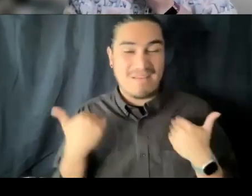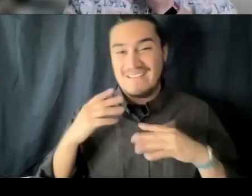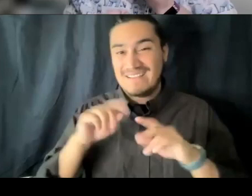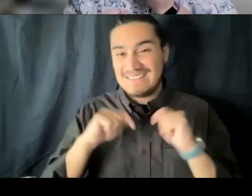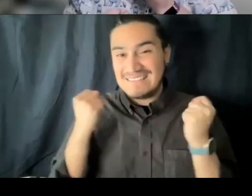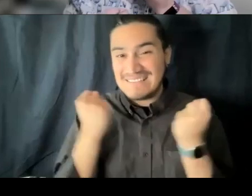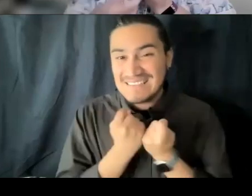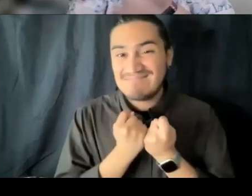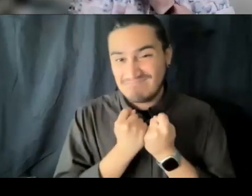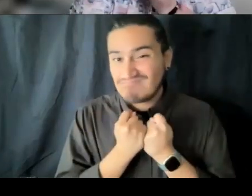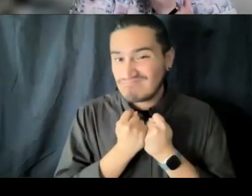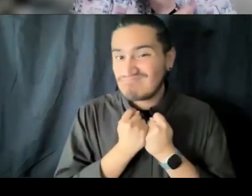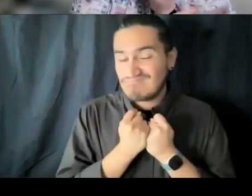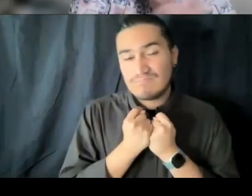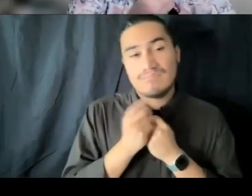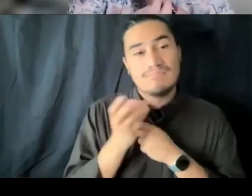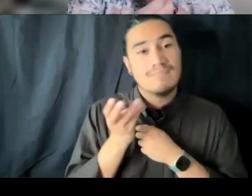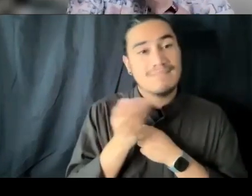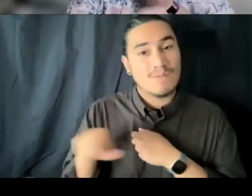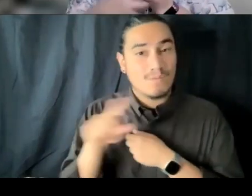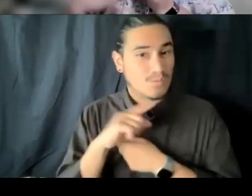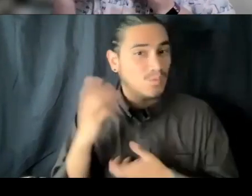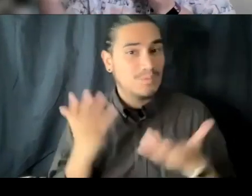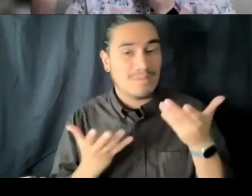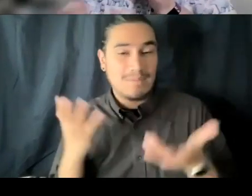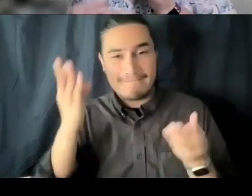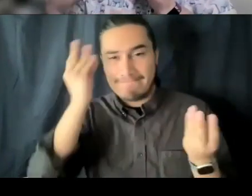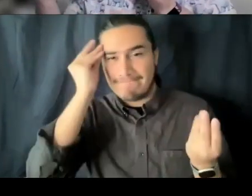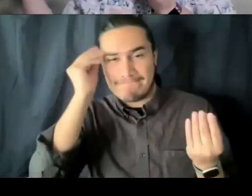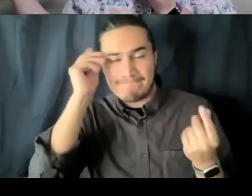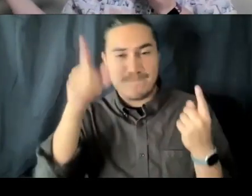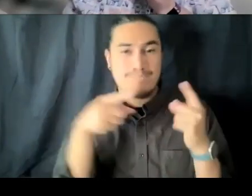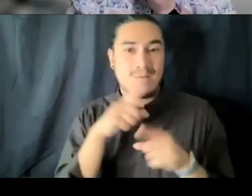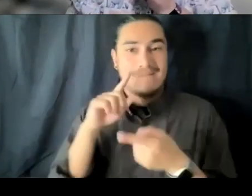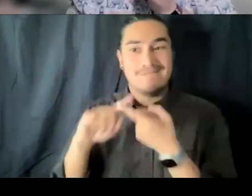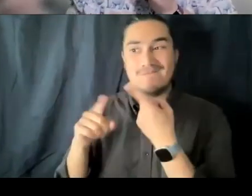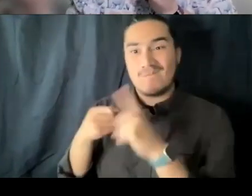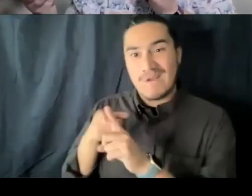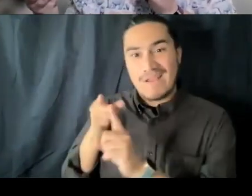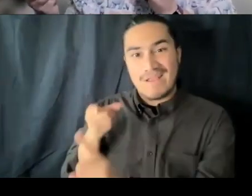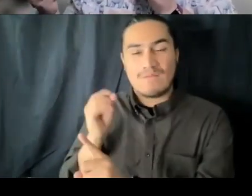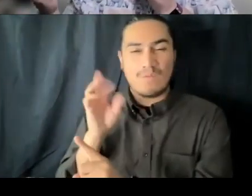You know, some of you all might be here thinking about a friend or a community member,